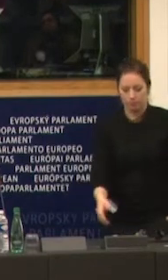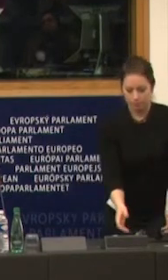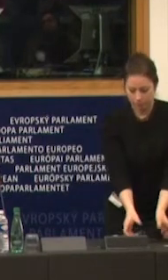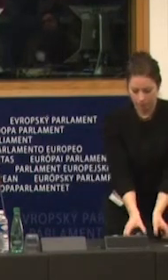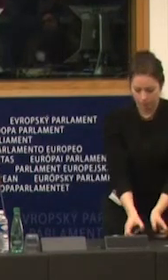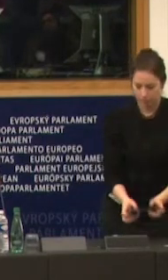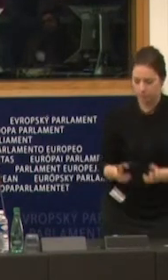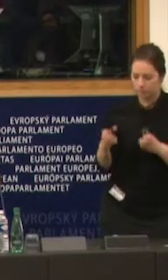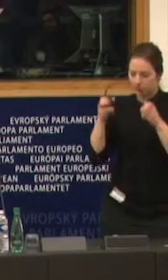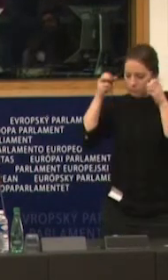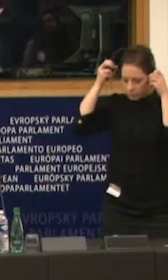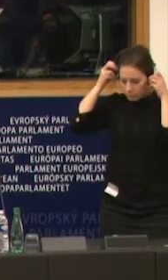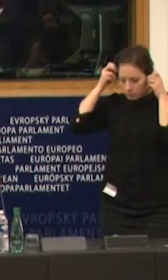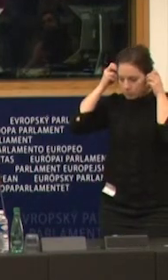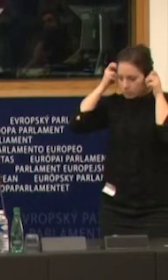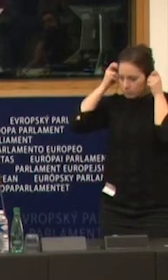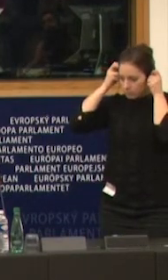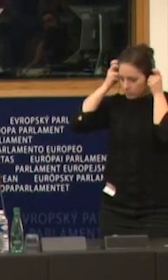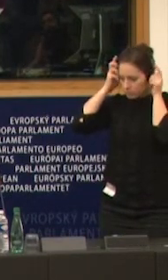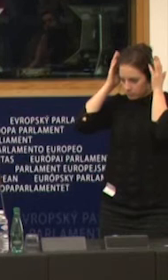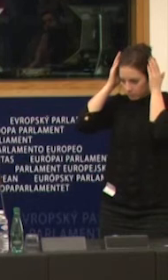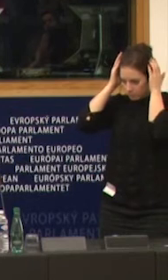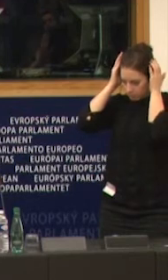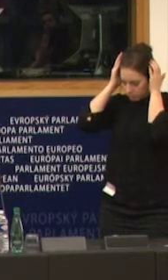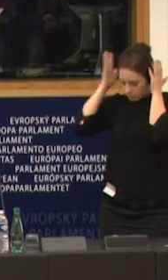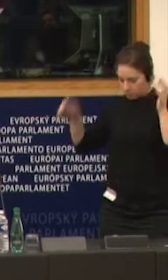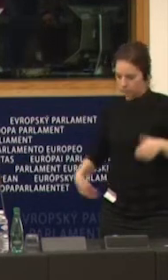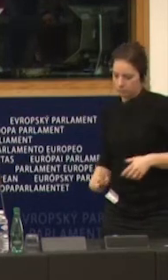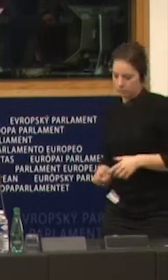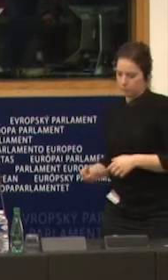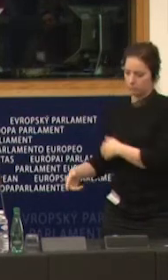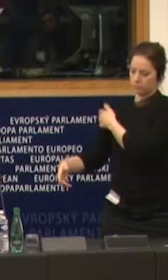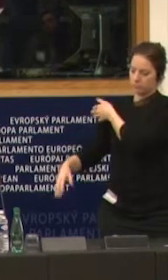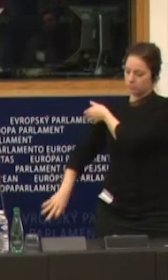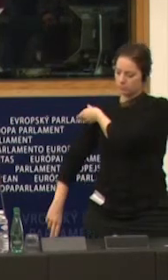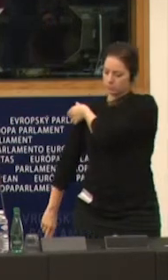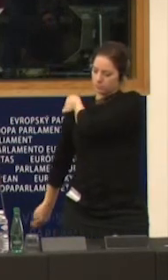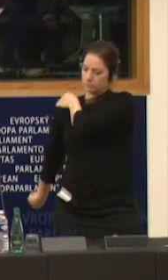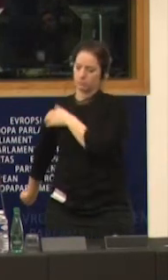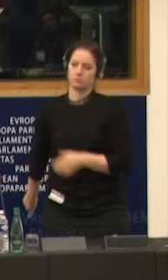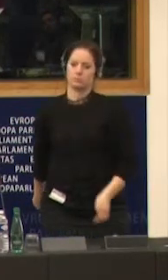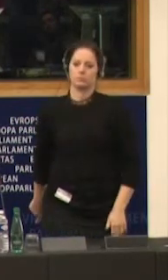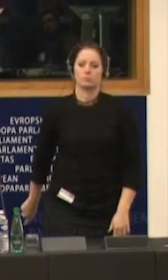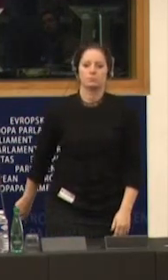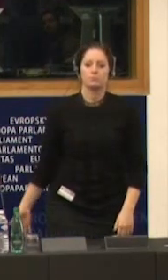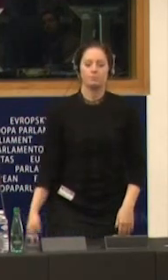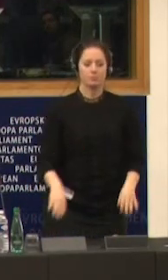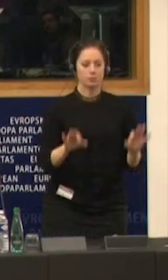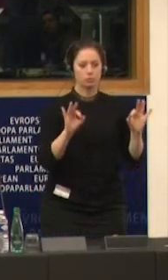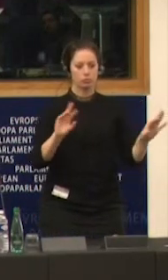And we see that the new approach is needed. With the focus on the possibilities of young people with disabilities